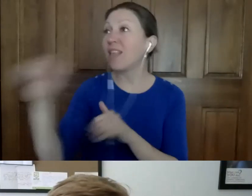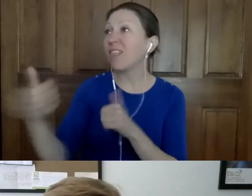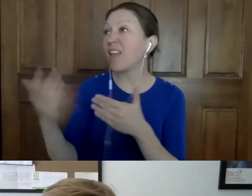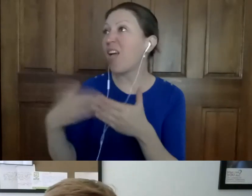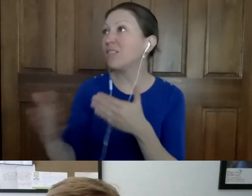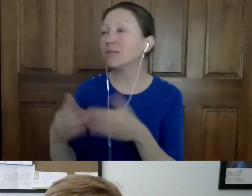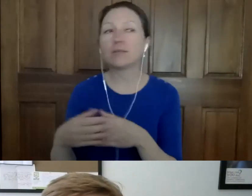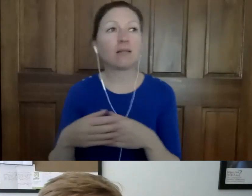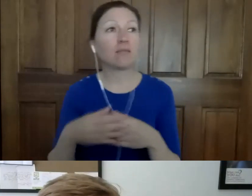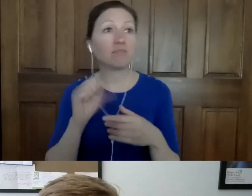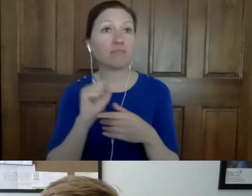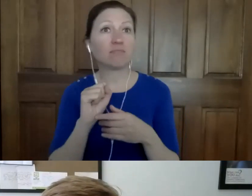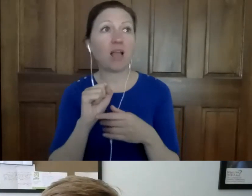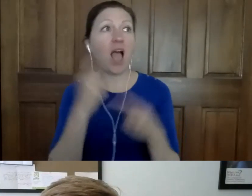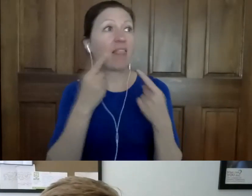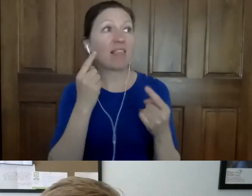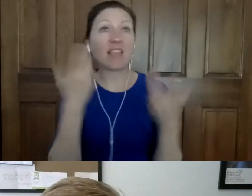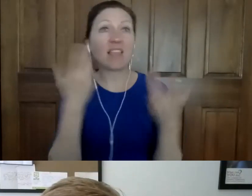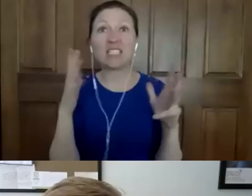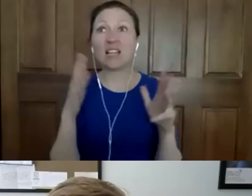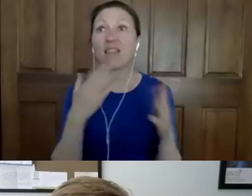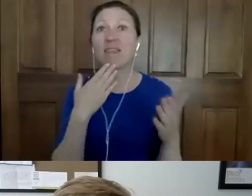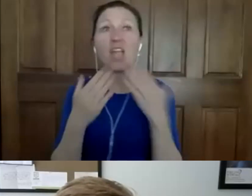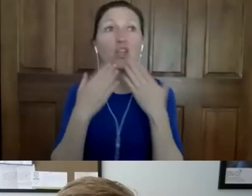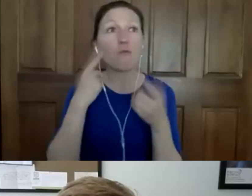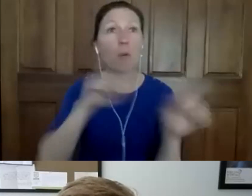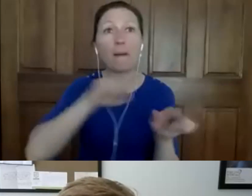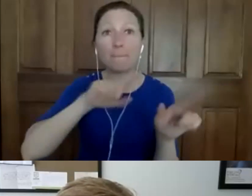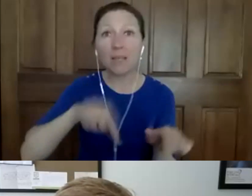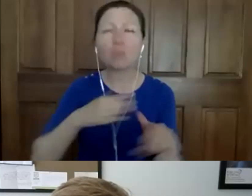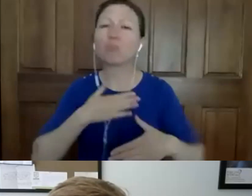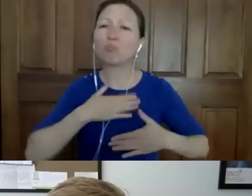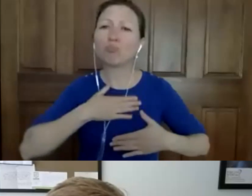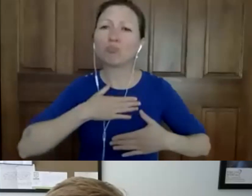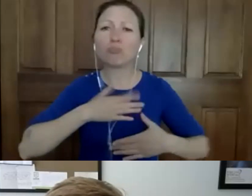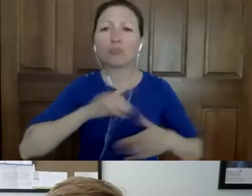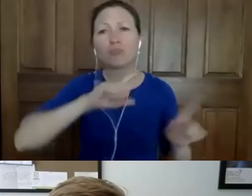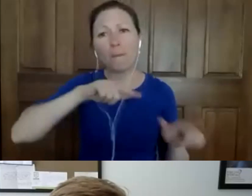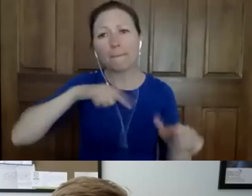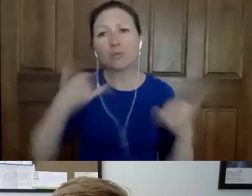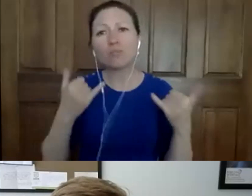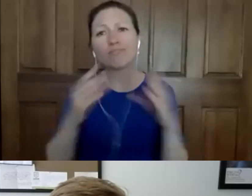Again, thank you, everyone, for attending. We appreciate it. You know, get ahold of us.